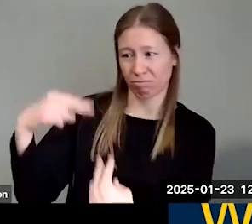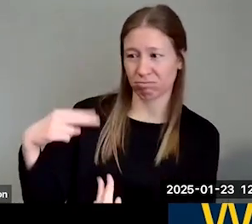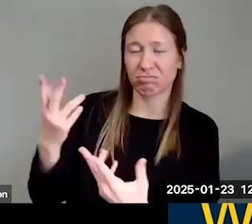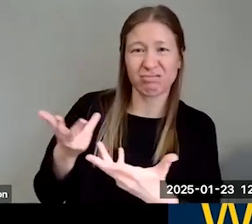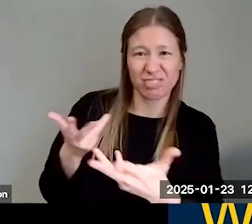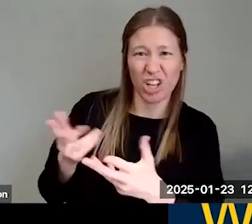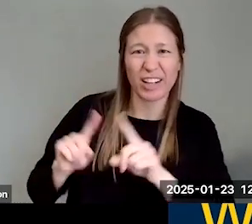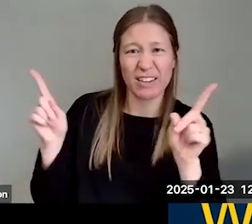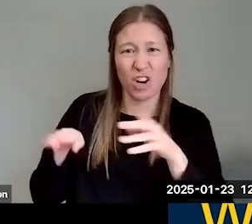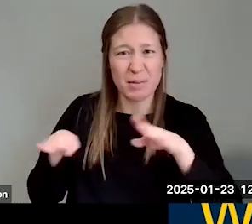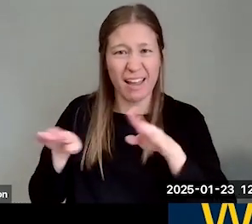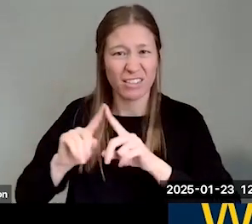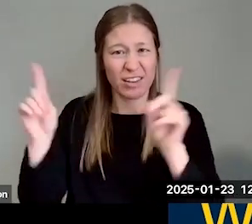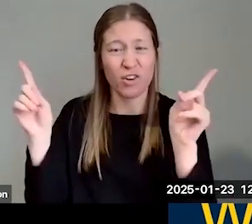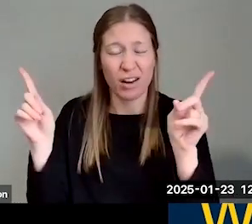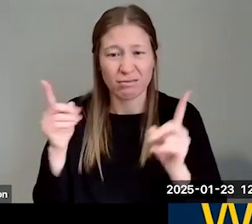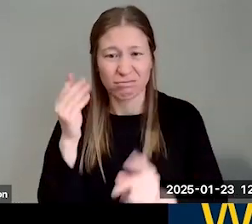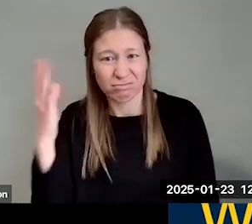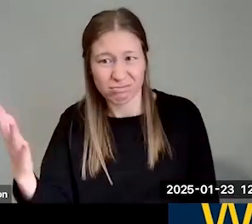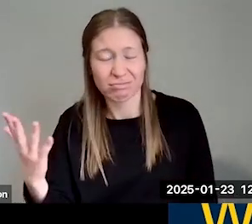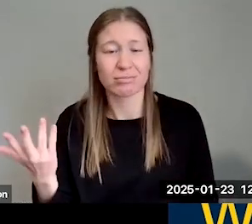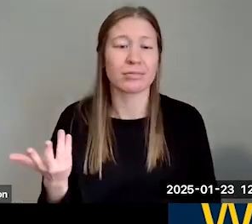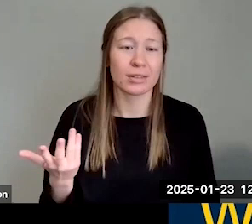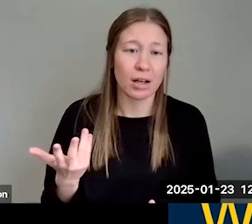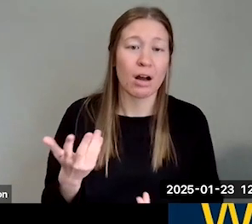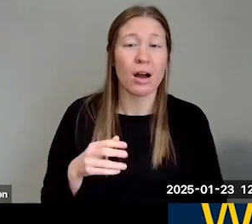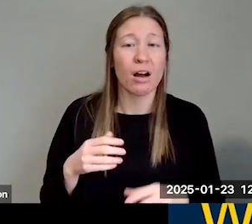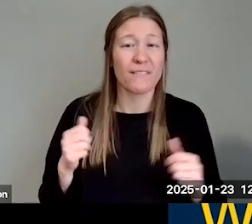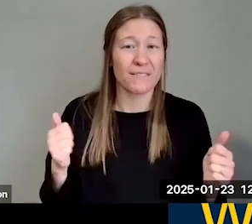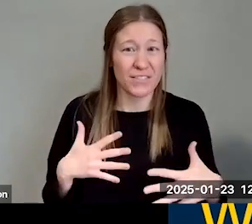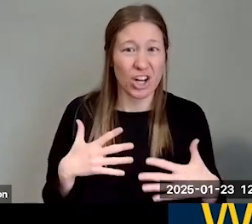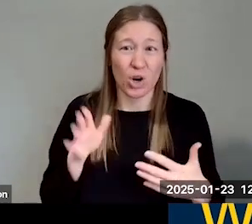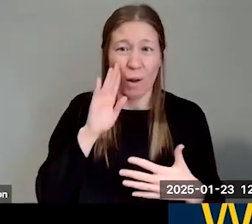once they do disclose. There's a risk of being passed over for promotions,